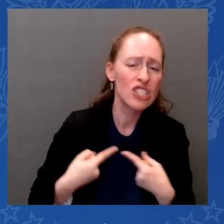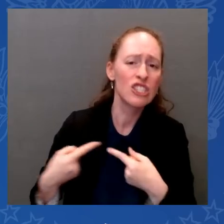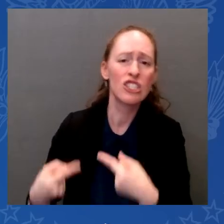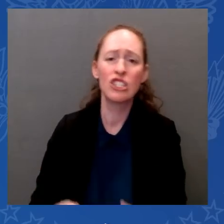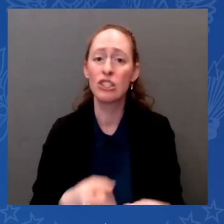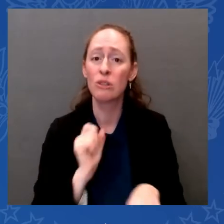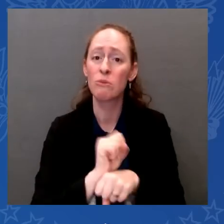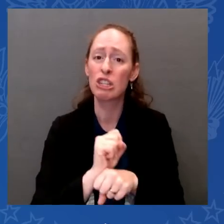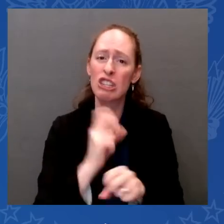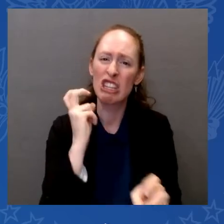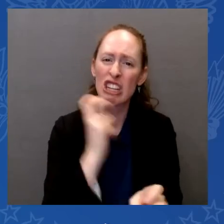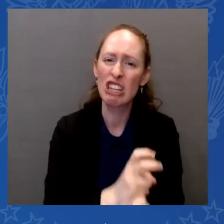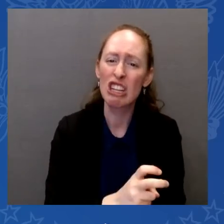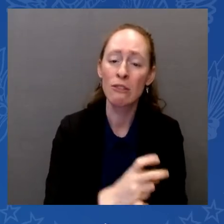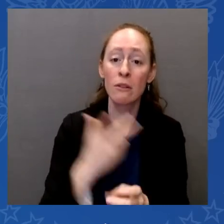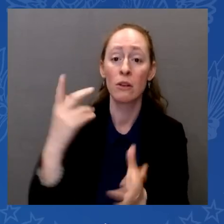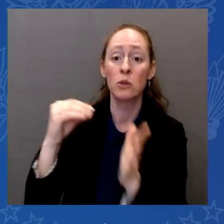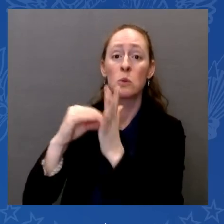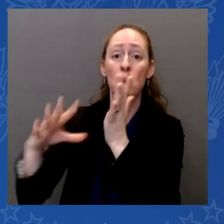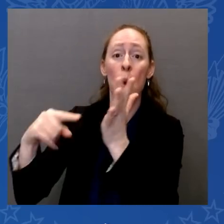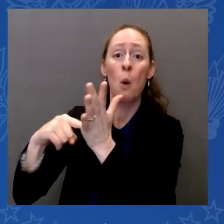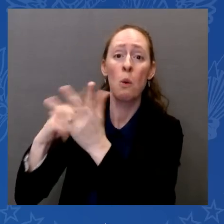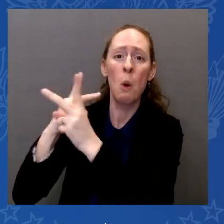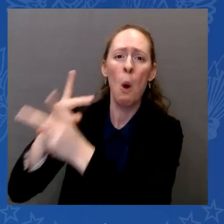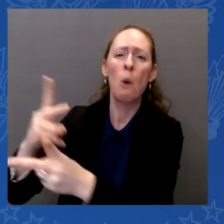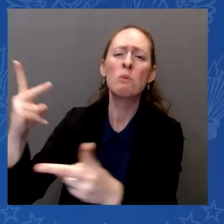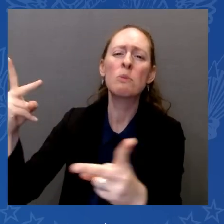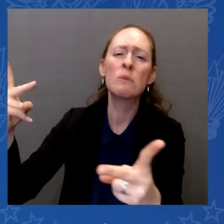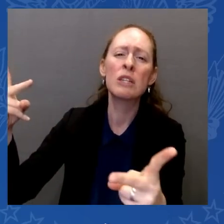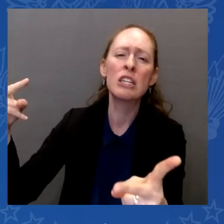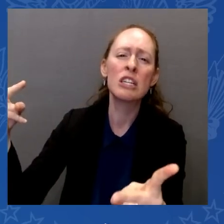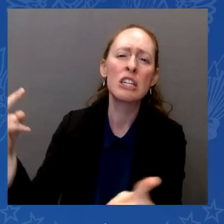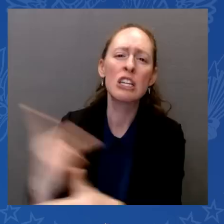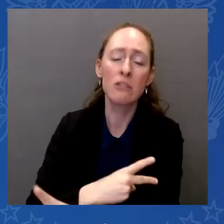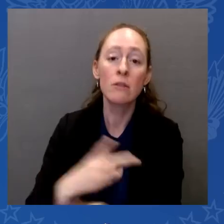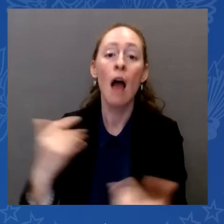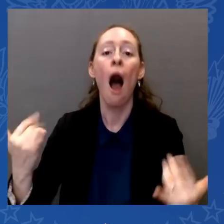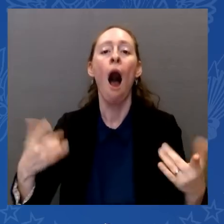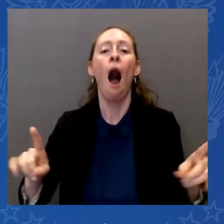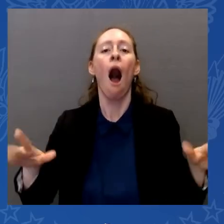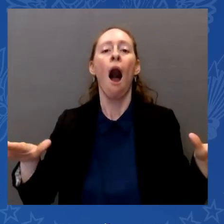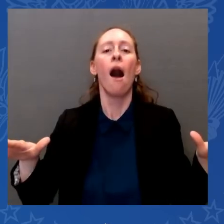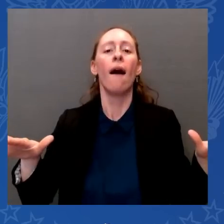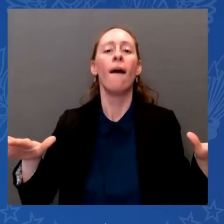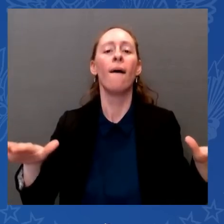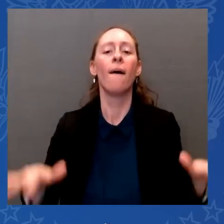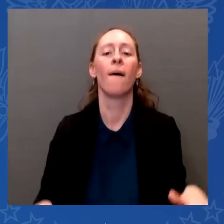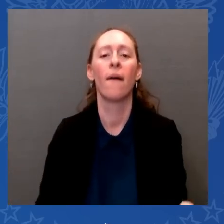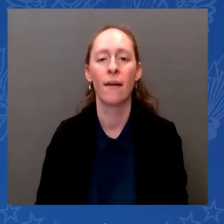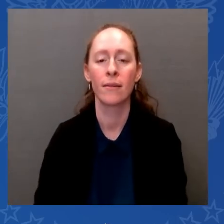A mom in California wrote how she received a Pell Grant to become a nurse. She just had her fourth child.